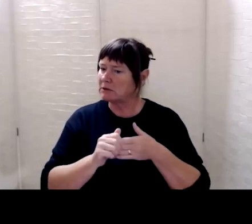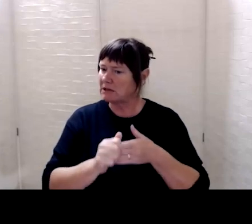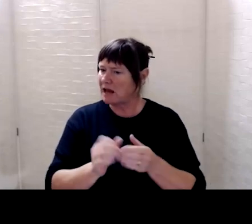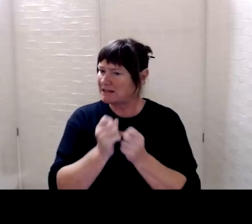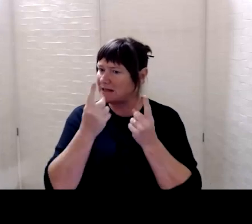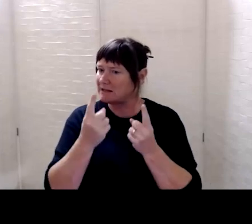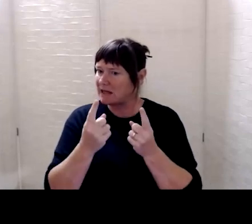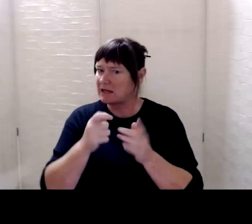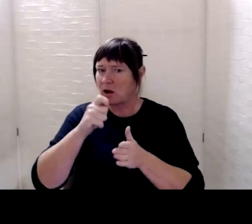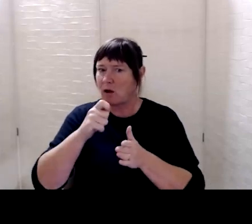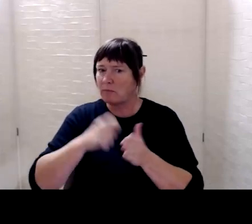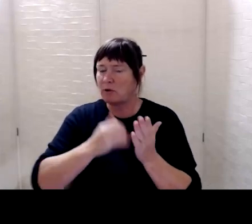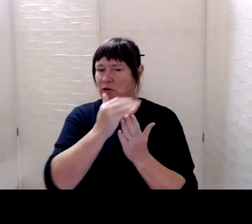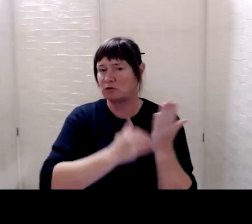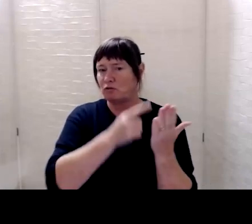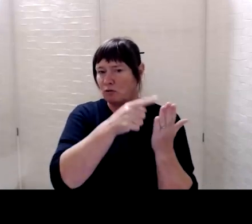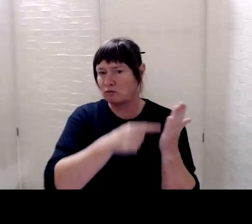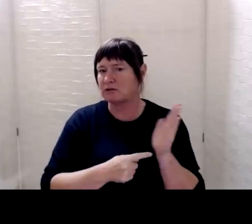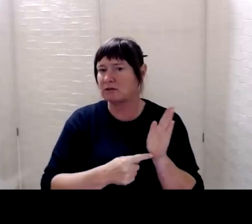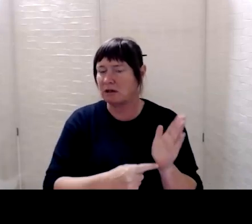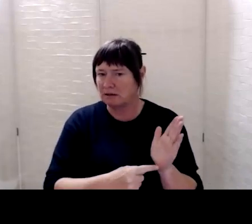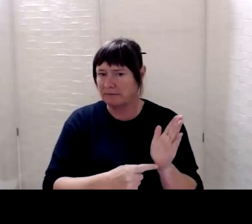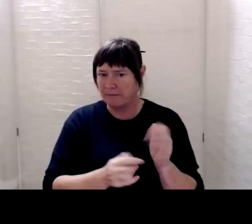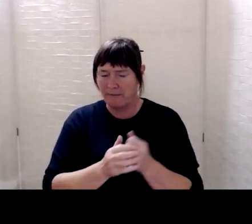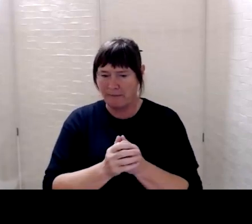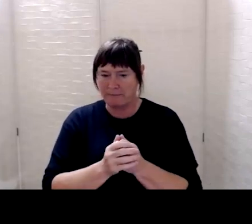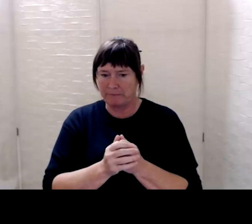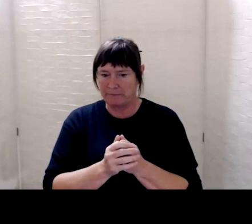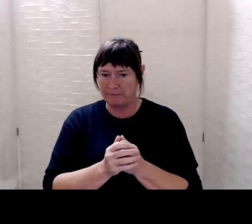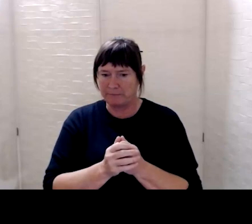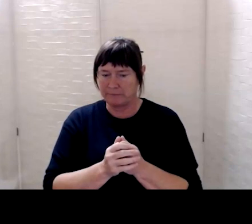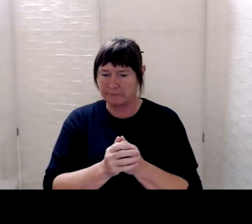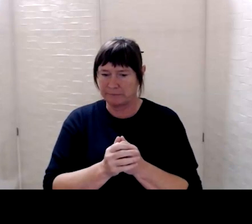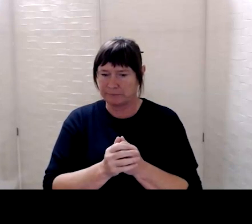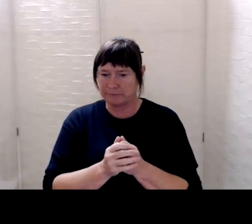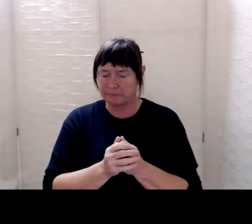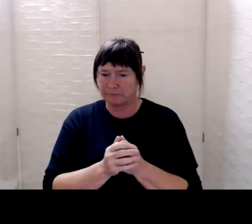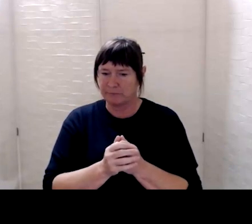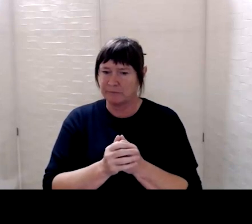but clearly it’s not the only option and nor is it going to resolve all of the issues.